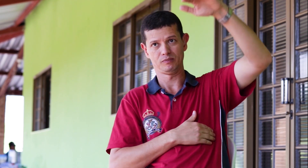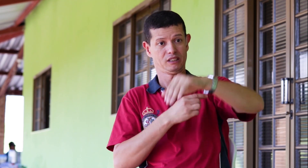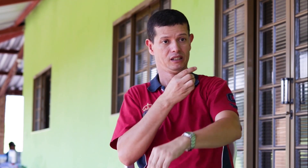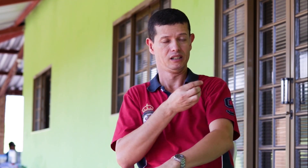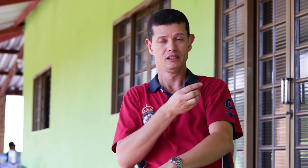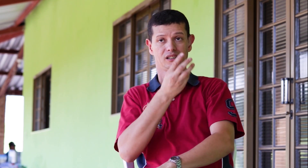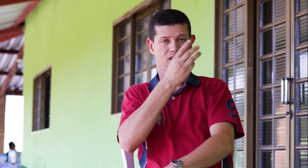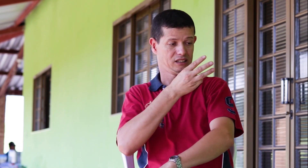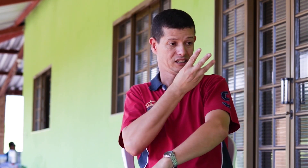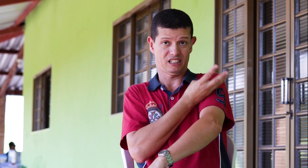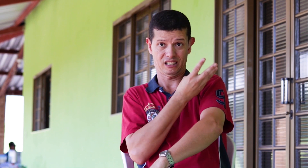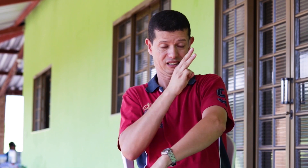and also high school.